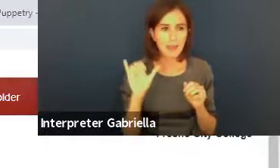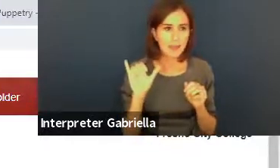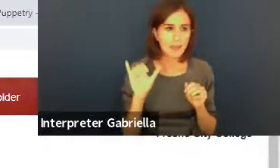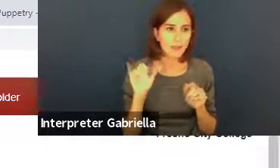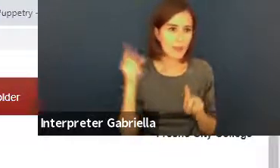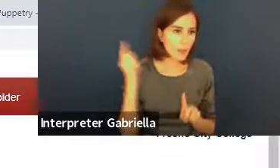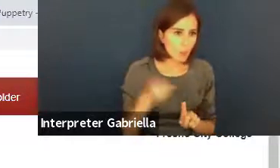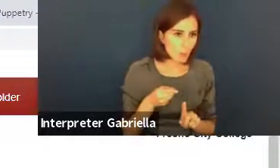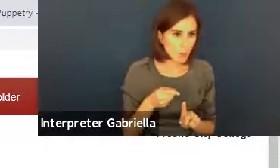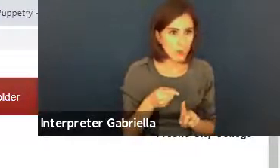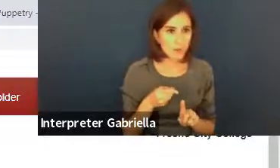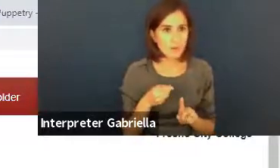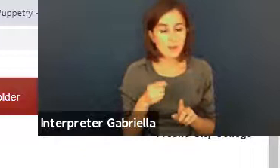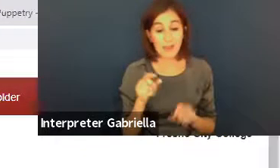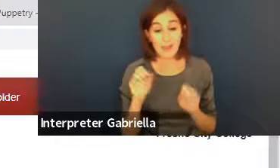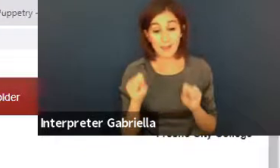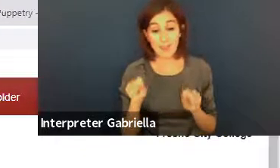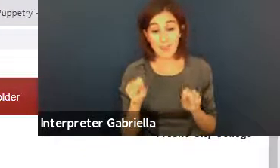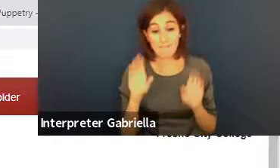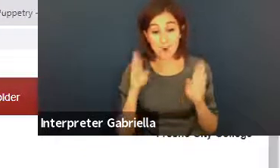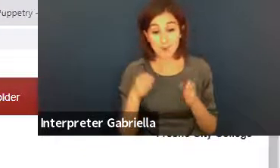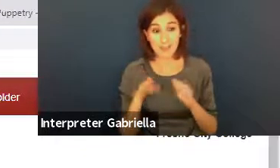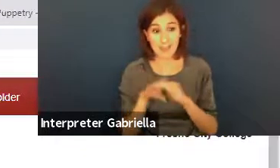Linda Kobashigawa: The access rights again. So five on the to